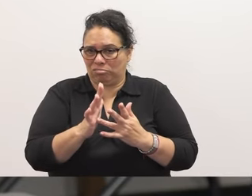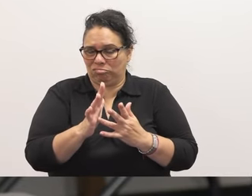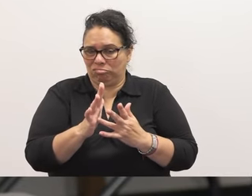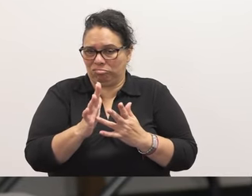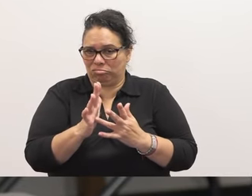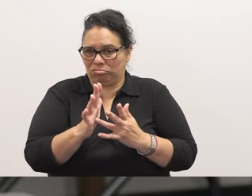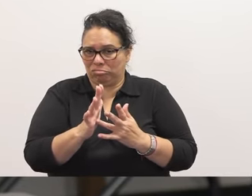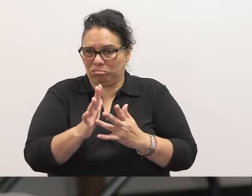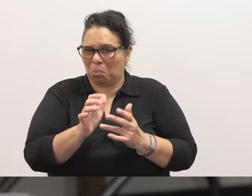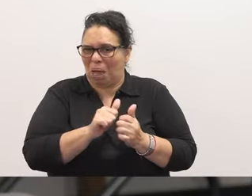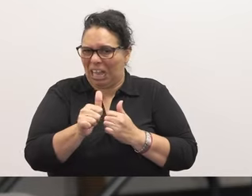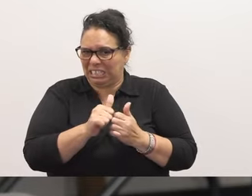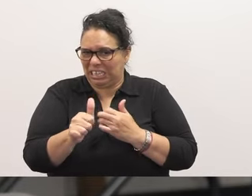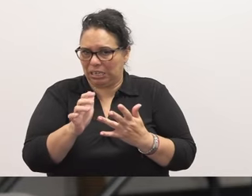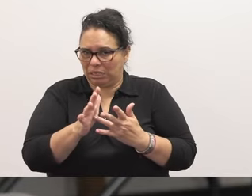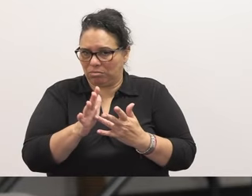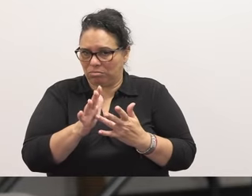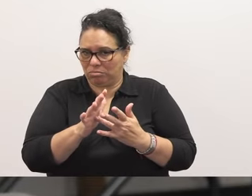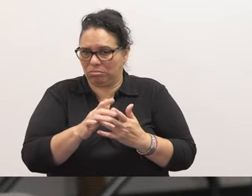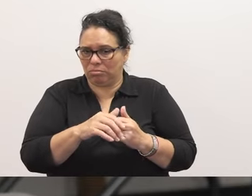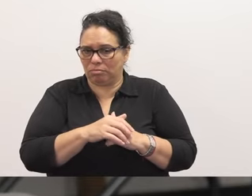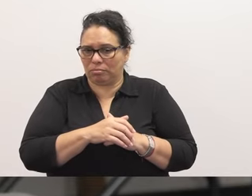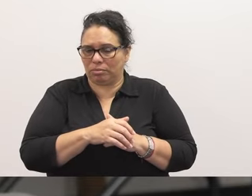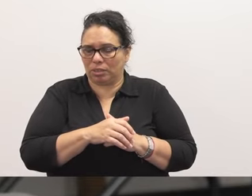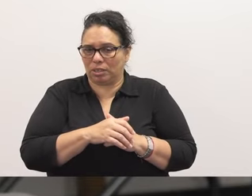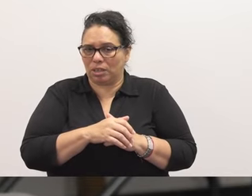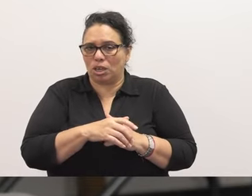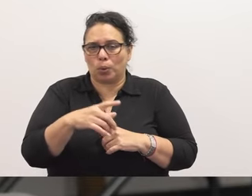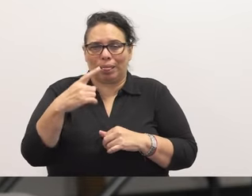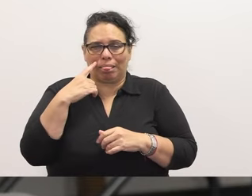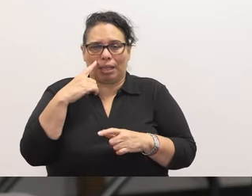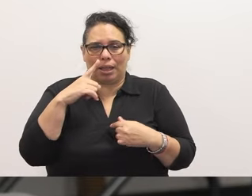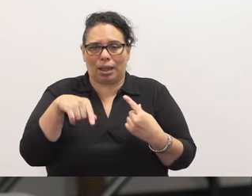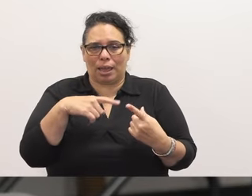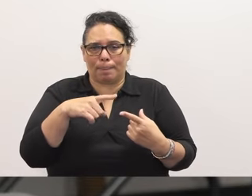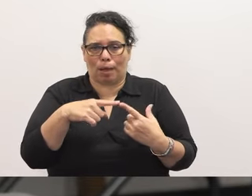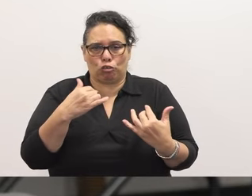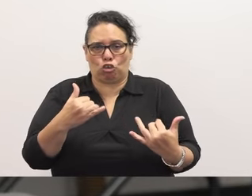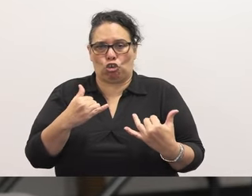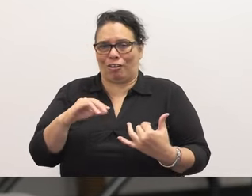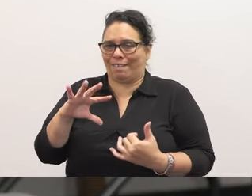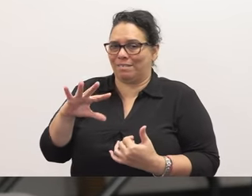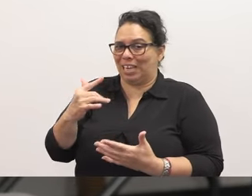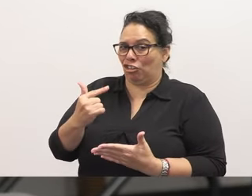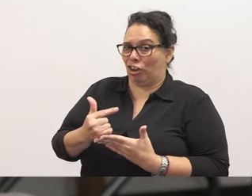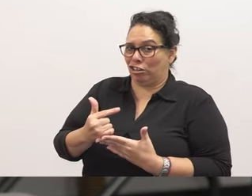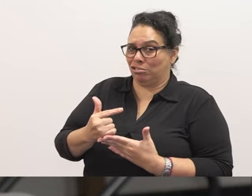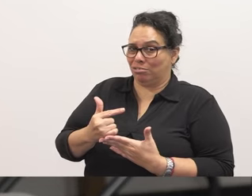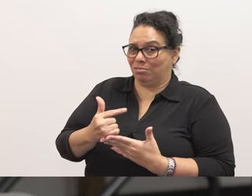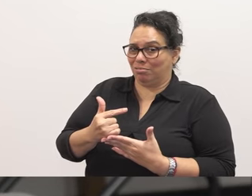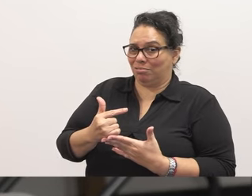by ninth grade in 2028, those numbers we're actually thinking about some of our current fifth graders or sixth graders, right?